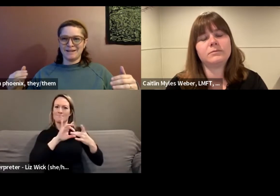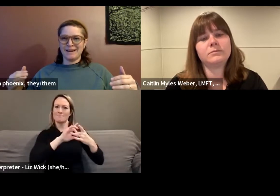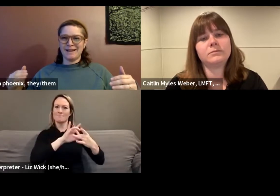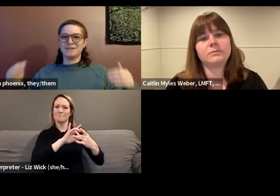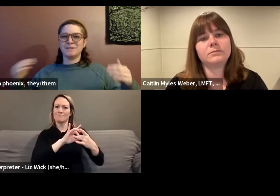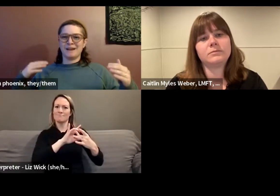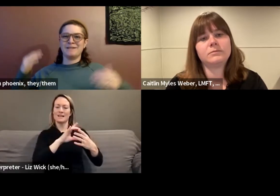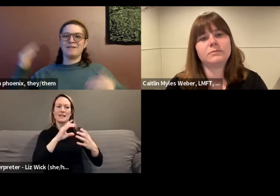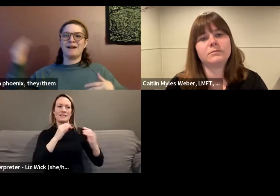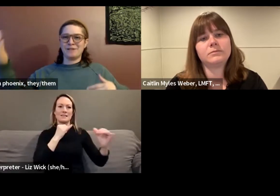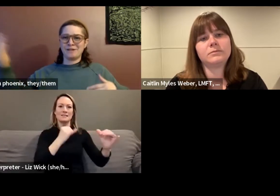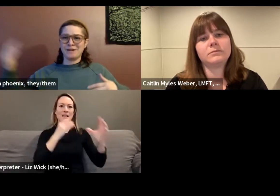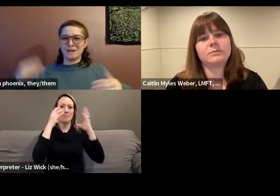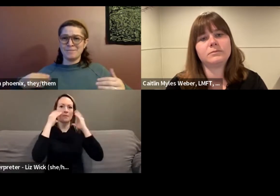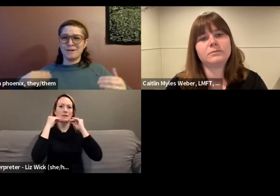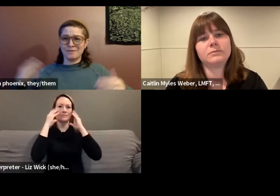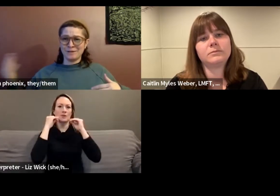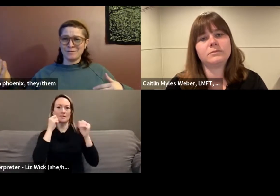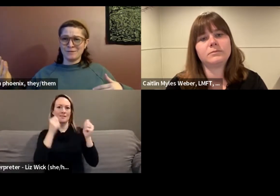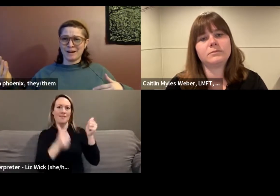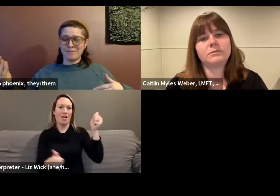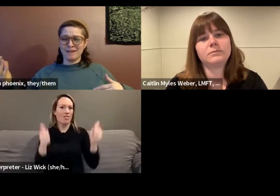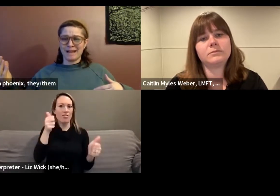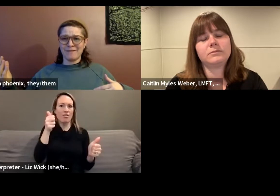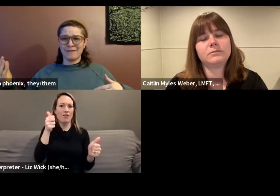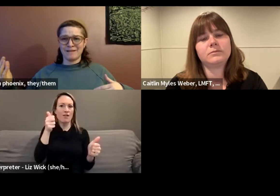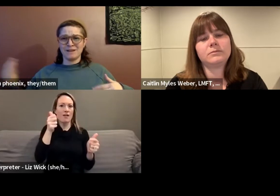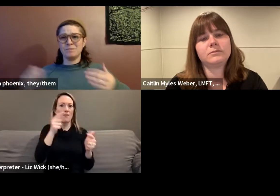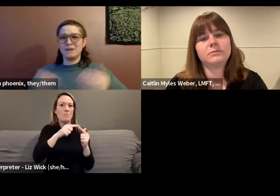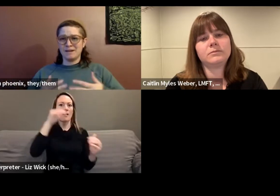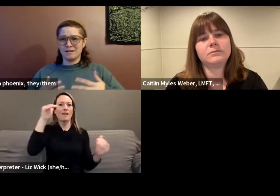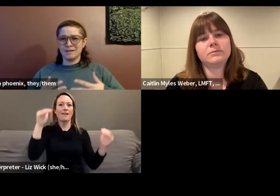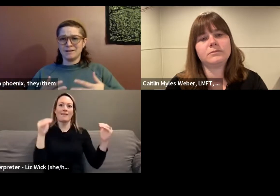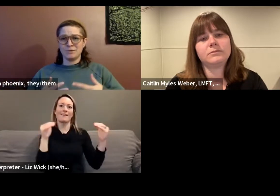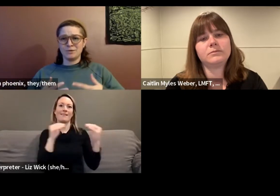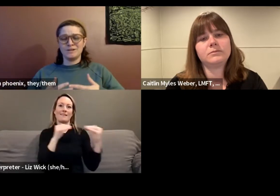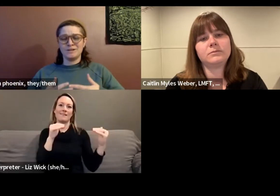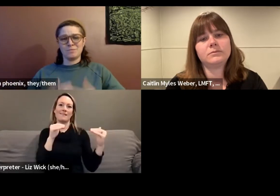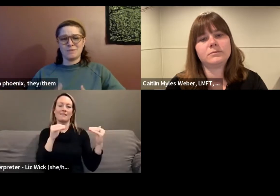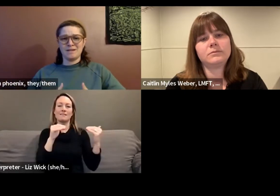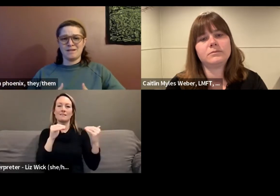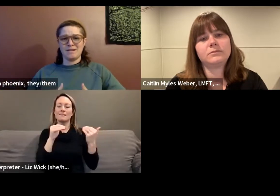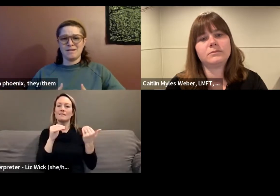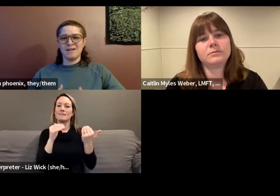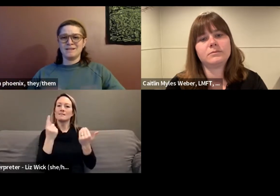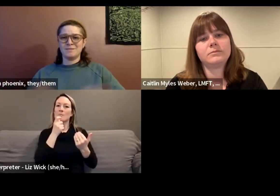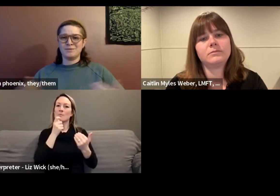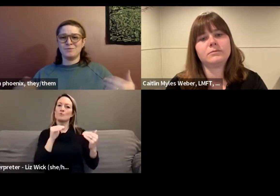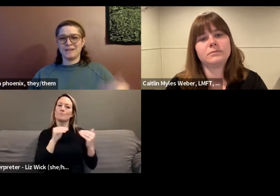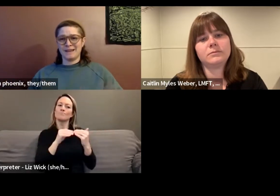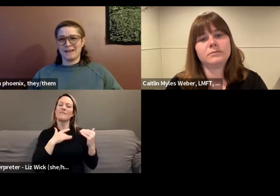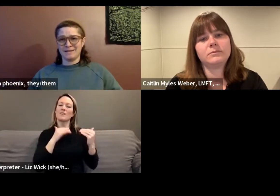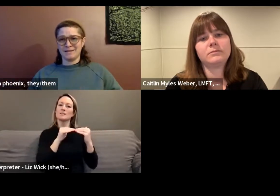on some kind of hierarchy above you, right? But having like a peer, someone who is your peer, someone who's in it,